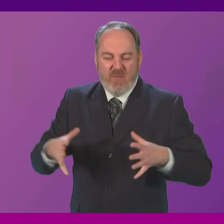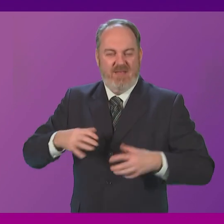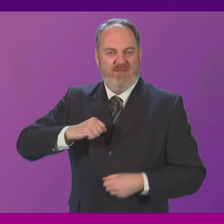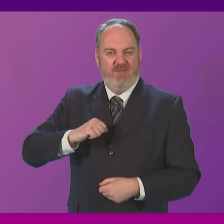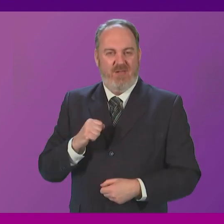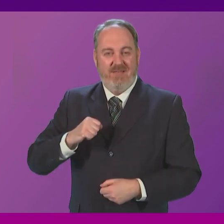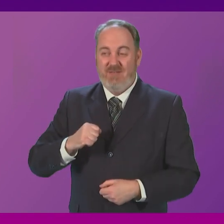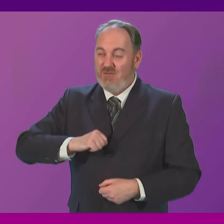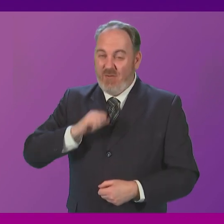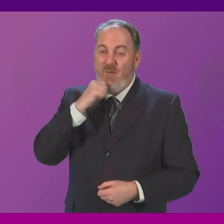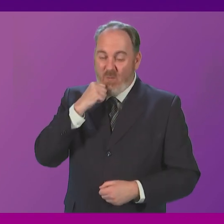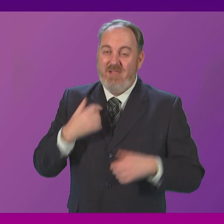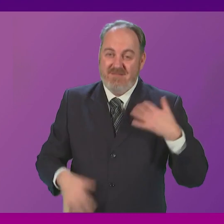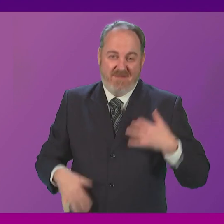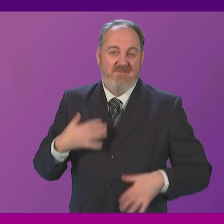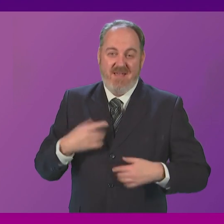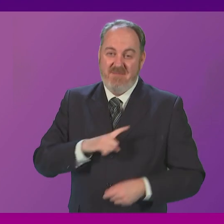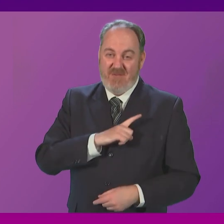will sadly be the poorer as a result.